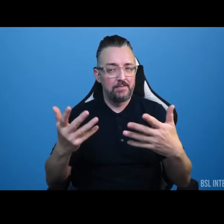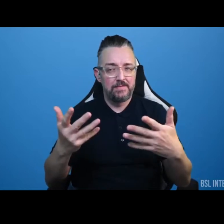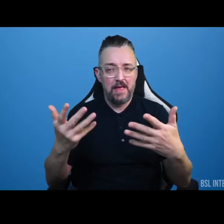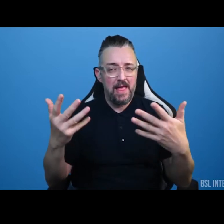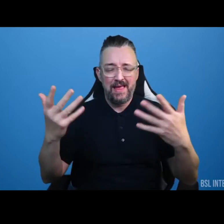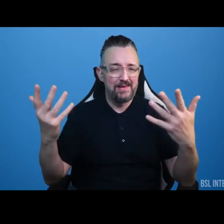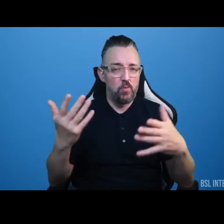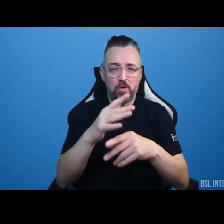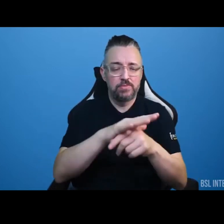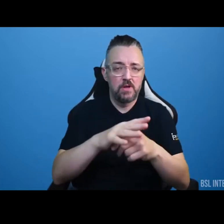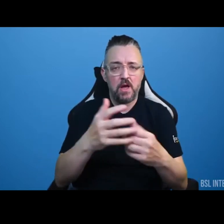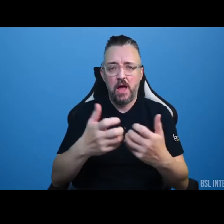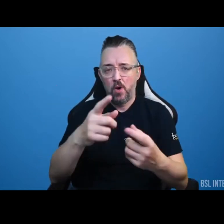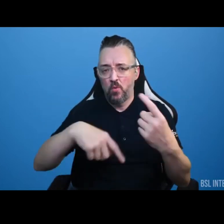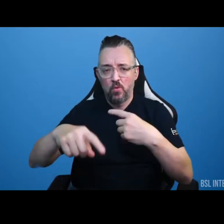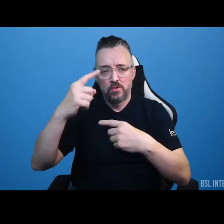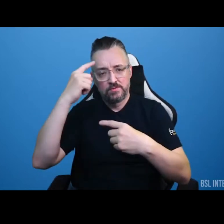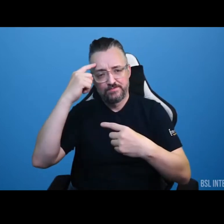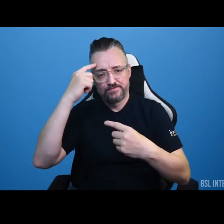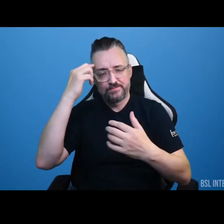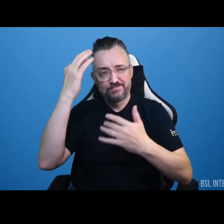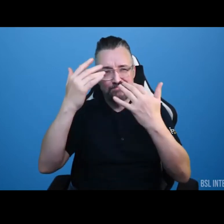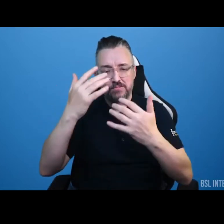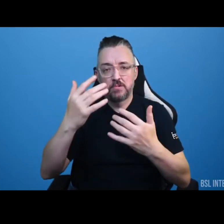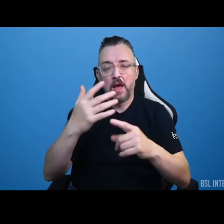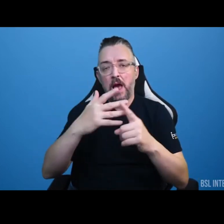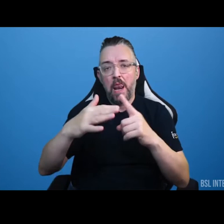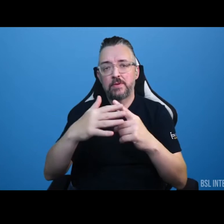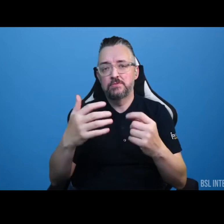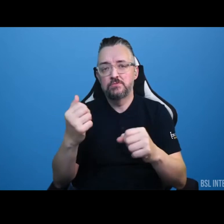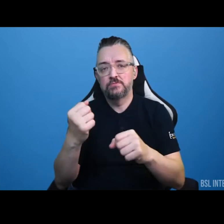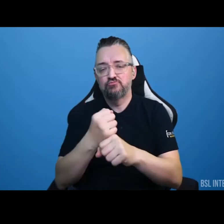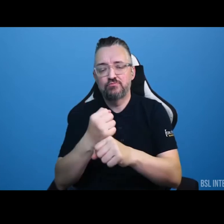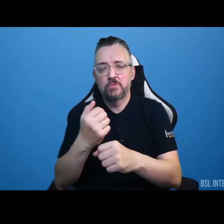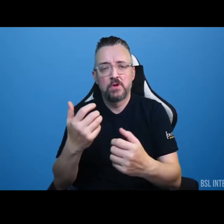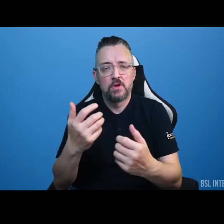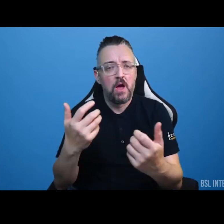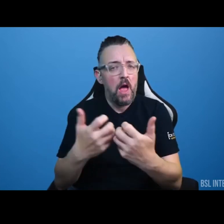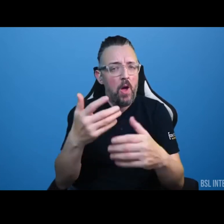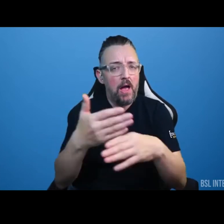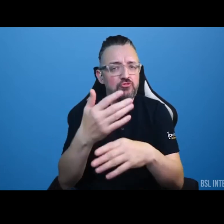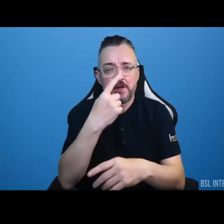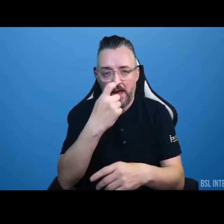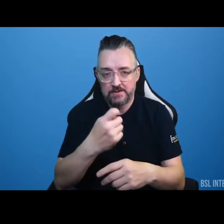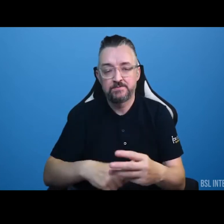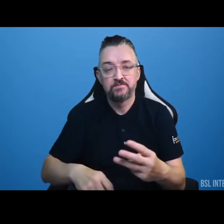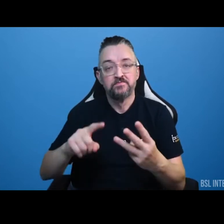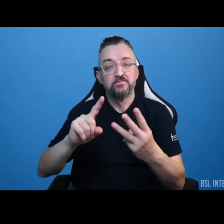how can you think about how climate change will affect what you do, and crucially, where can you take action? And then it wouldn't be a chat about